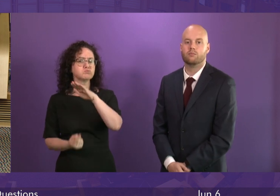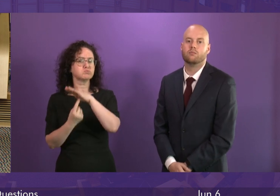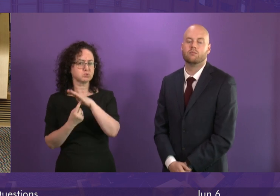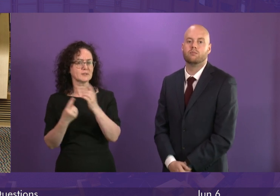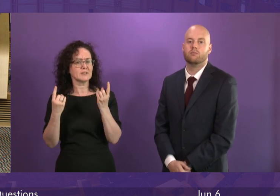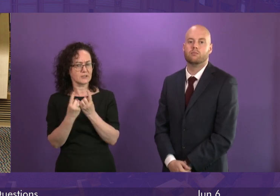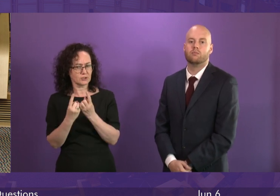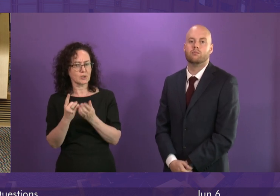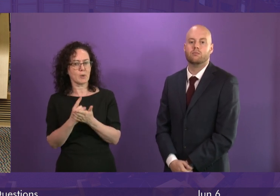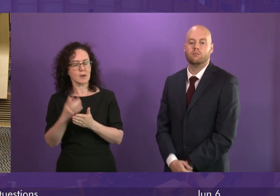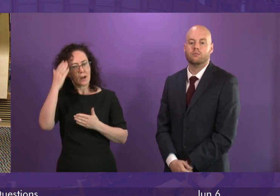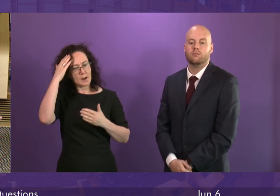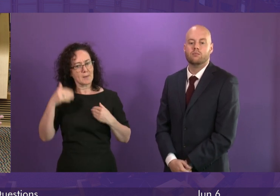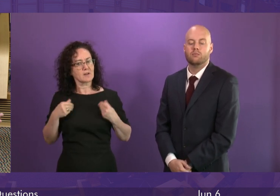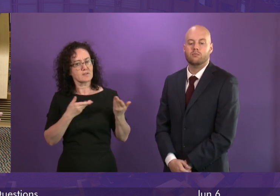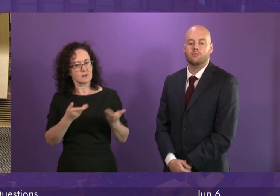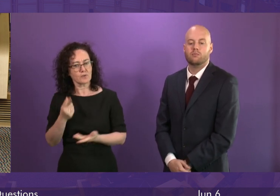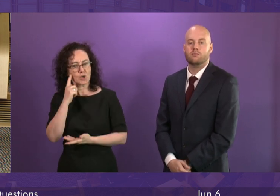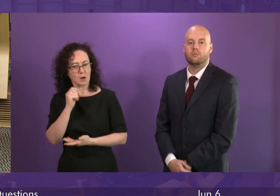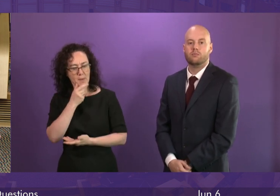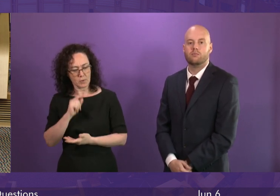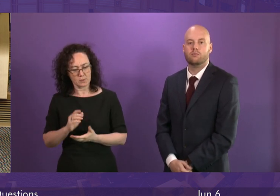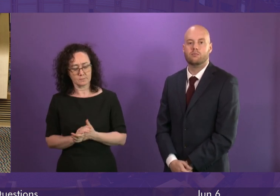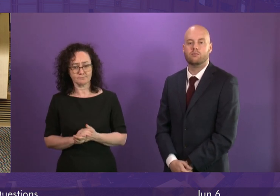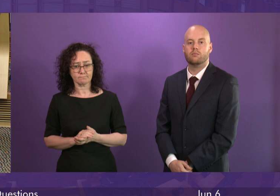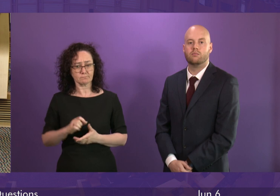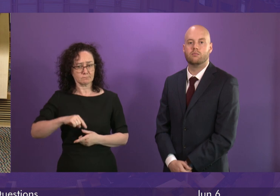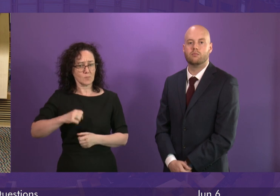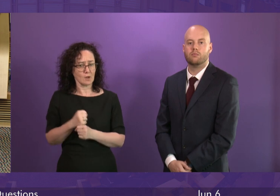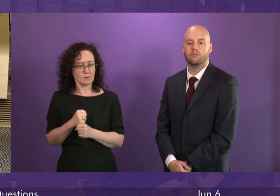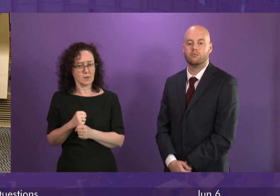people. She will know that the Government is investing significantly in expanding mental